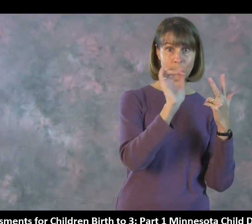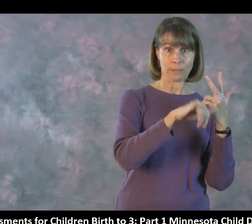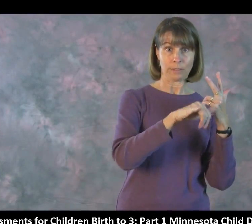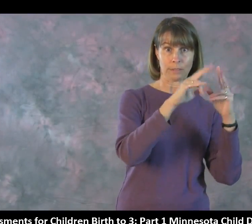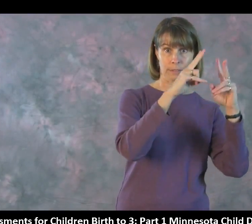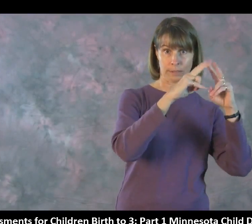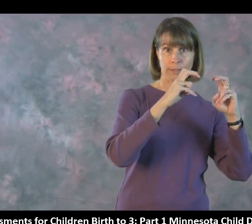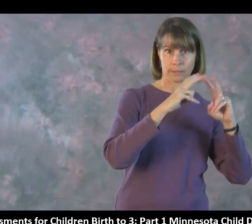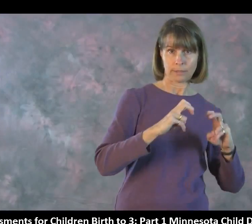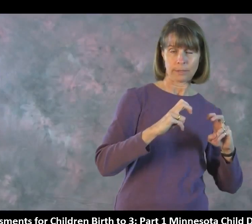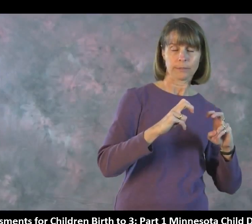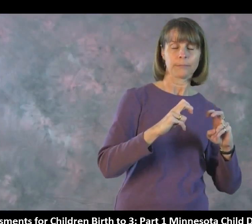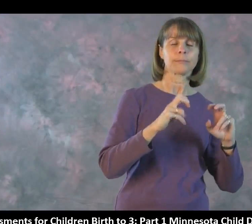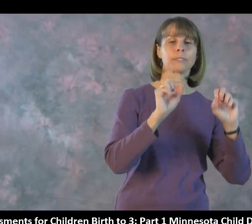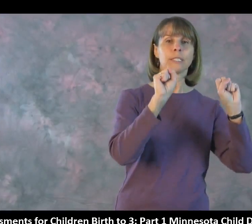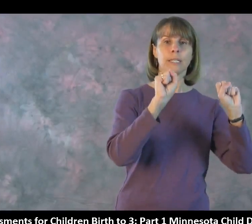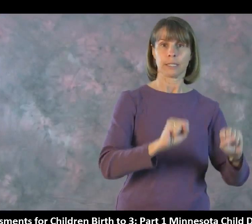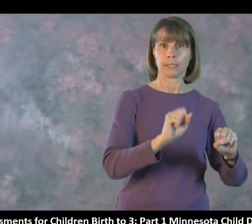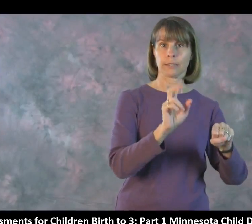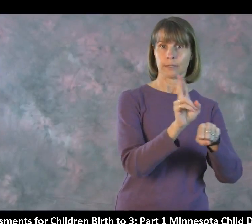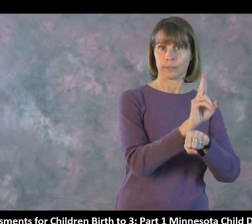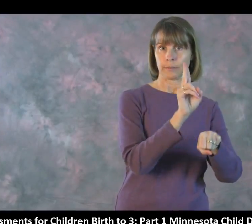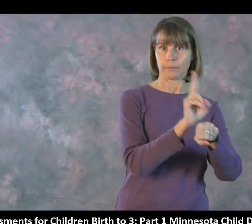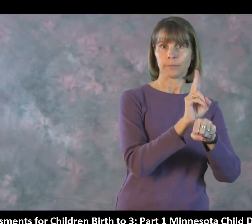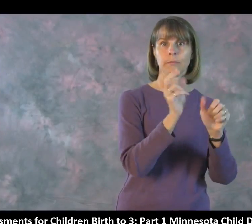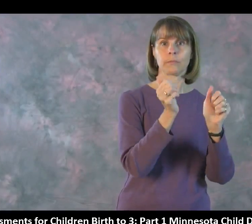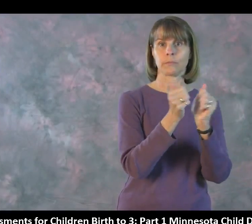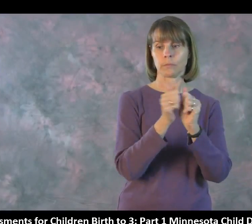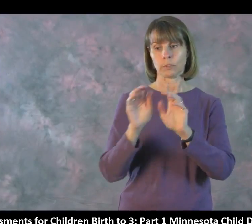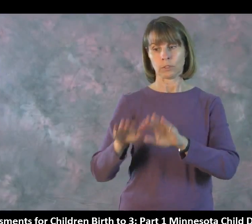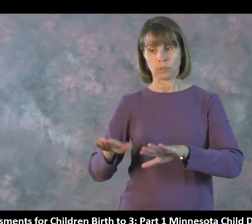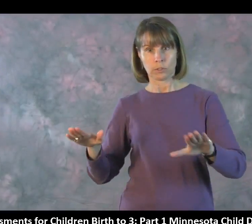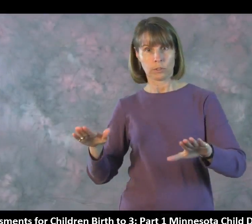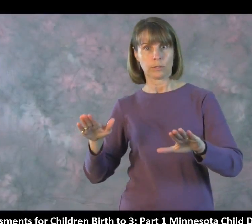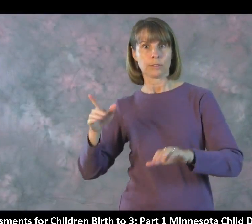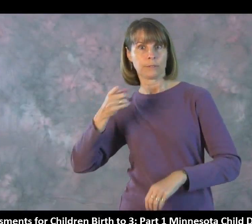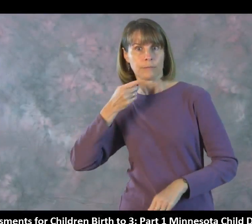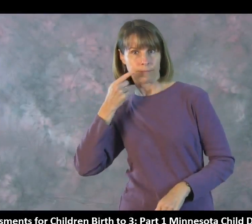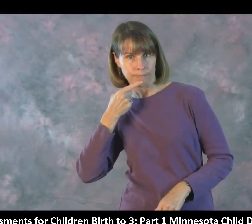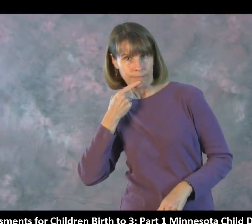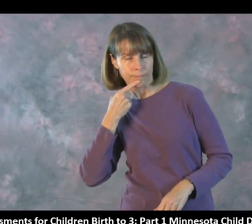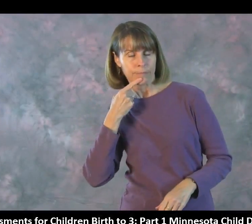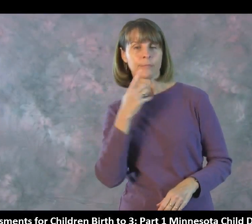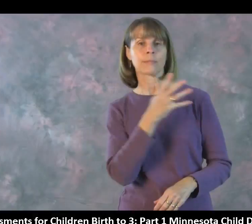Those three portions can be used with children